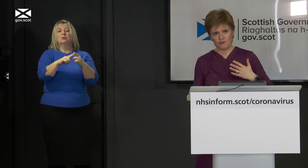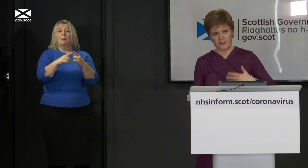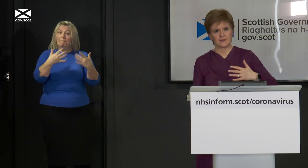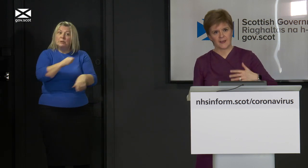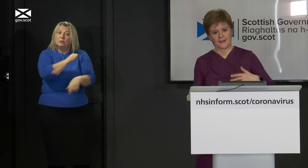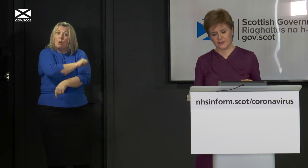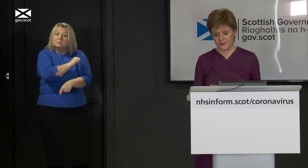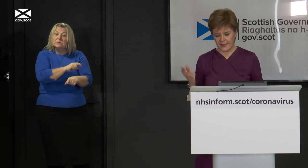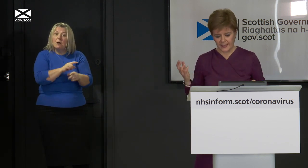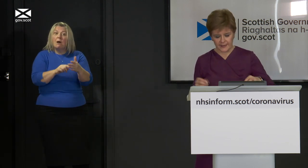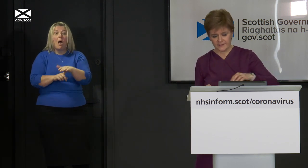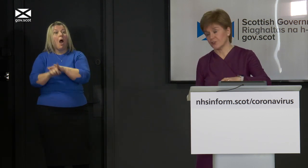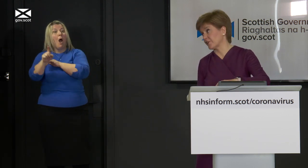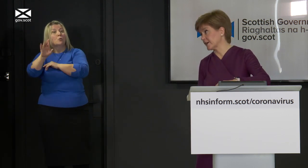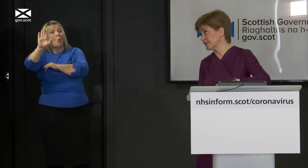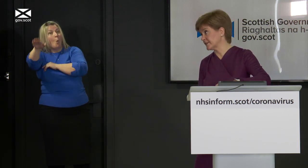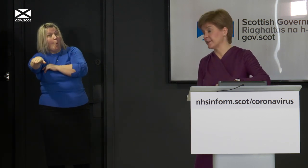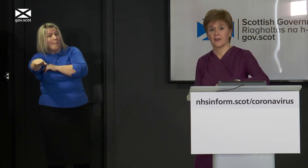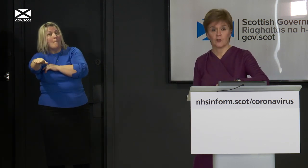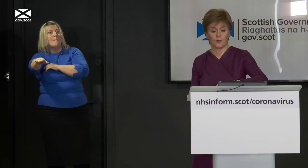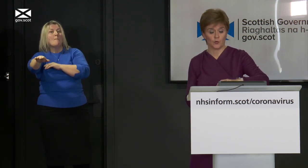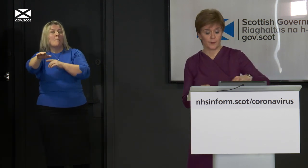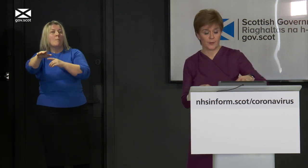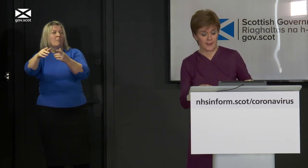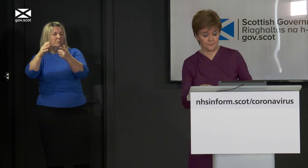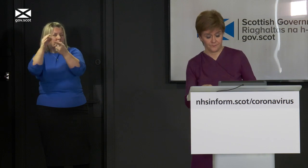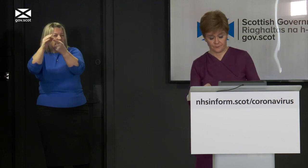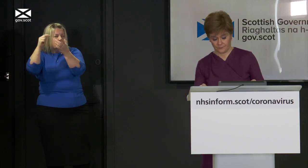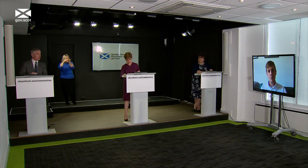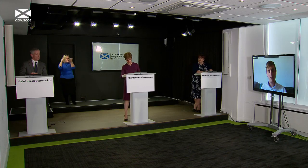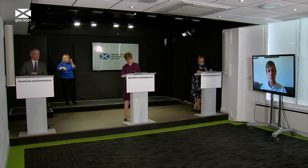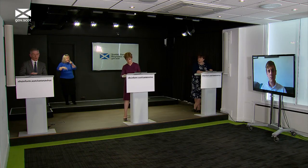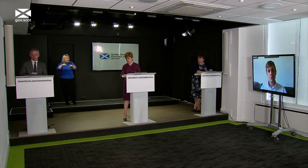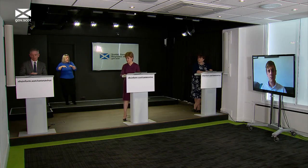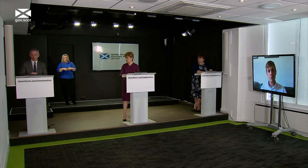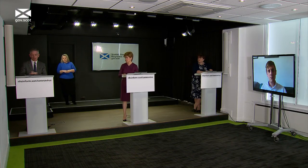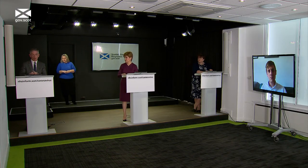risk factors and I asked Gregor to see a little bit more about that some very